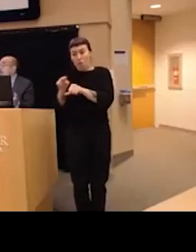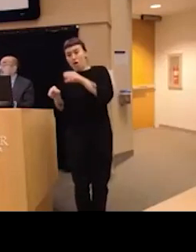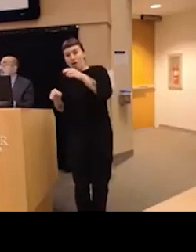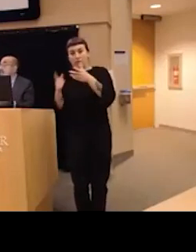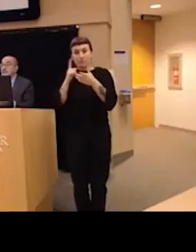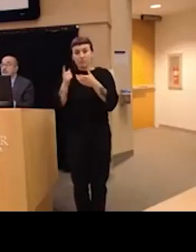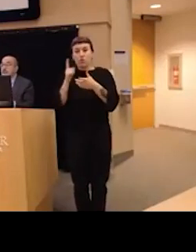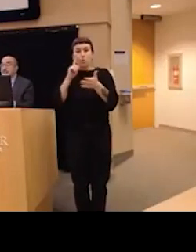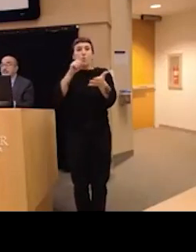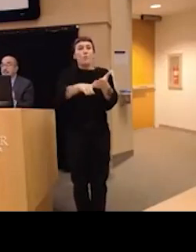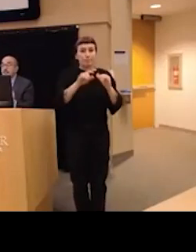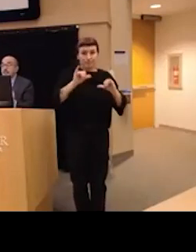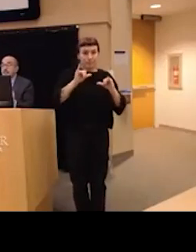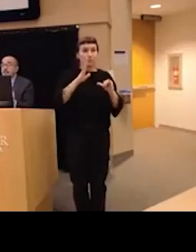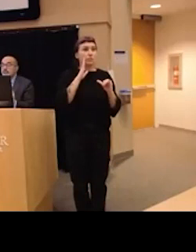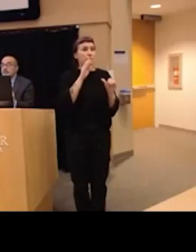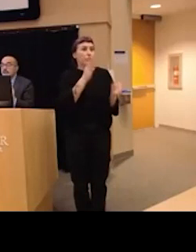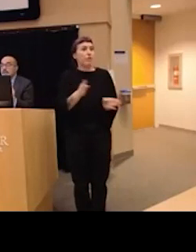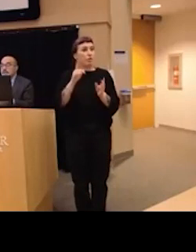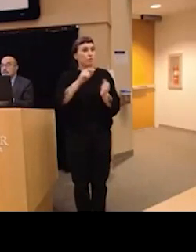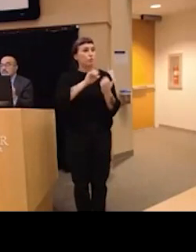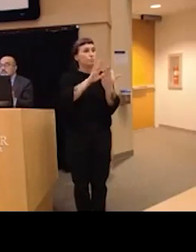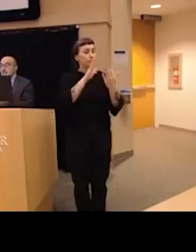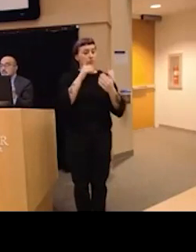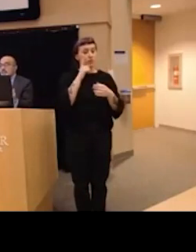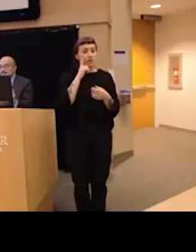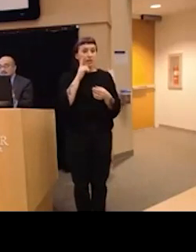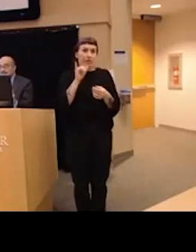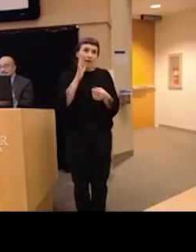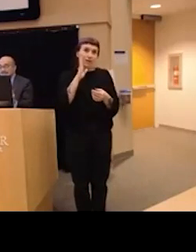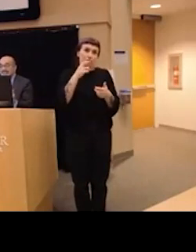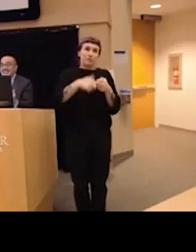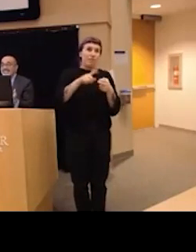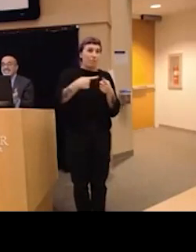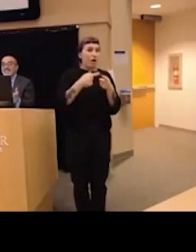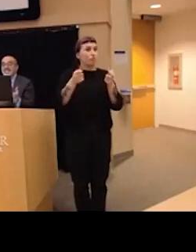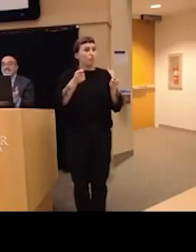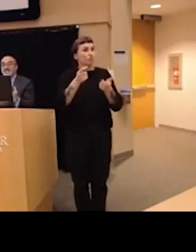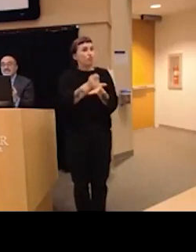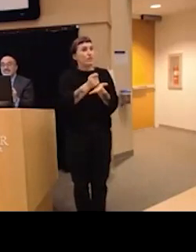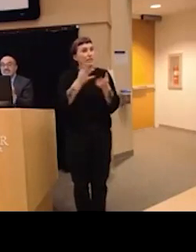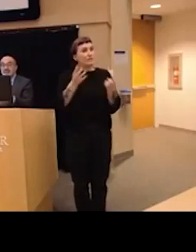that's kind of the U the The Agony and the Ecstasy of treating pain okay which is it's it's ont